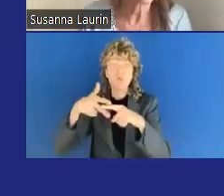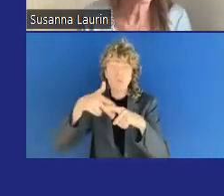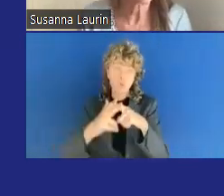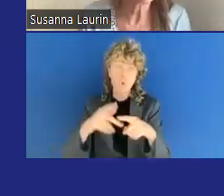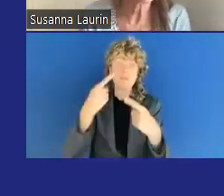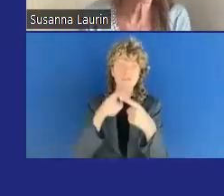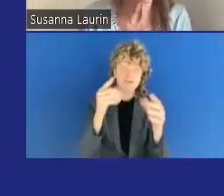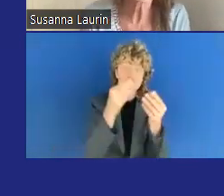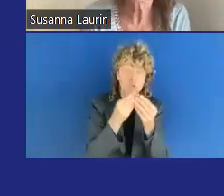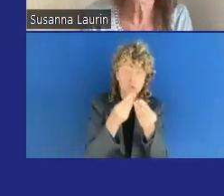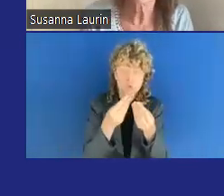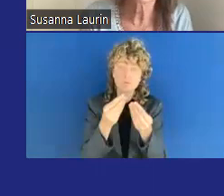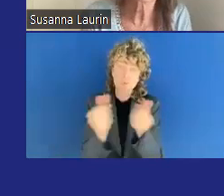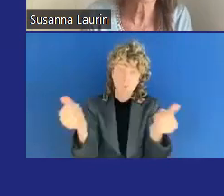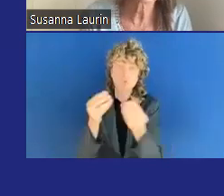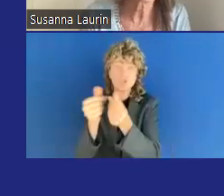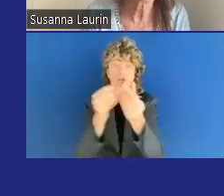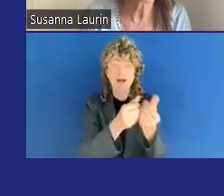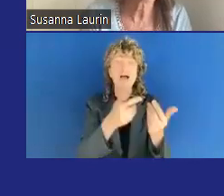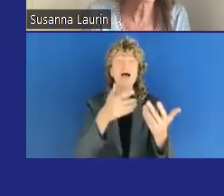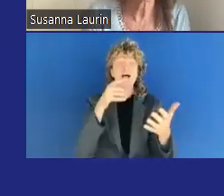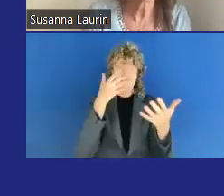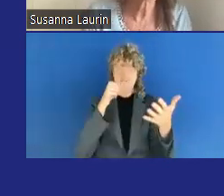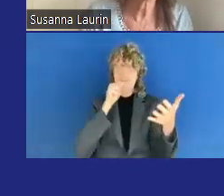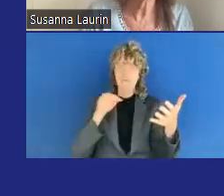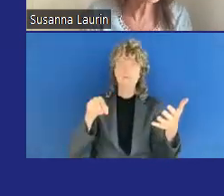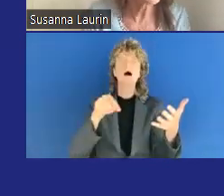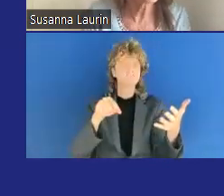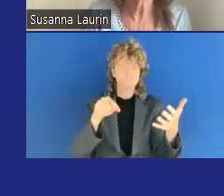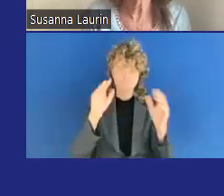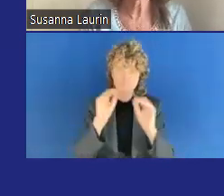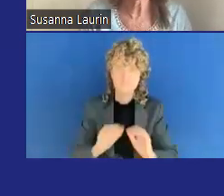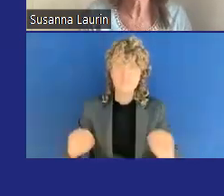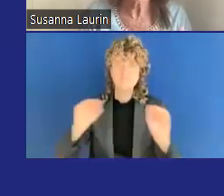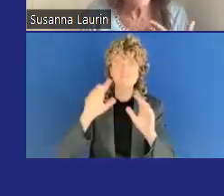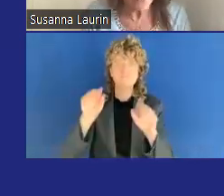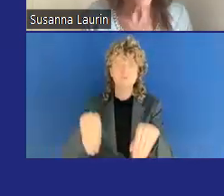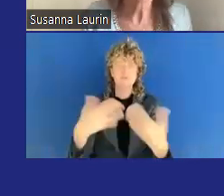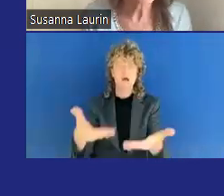who are providing something accessible and the only way to change, that I think is to go out